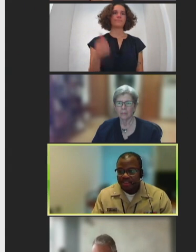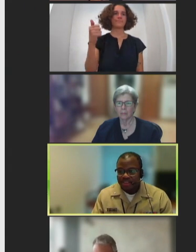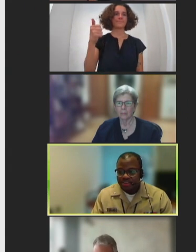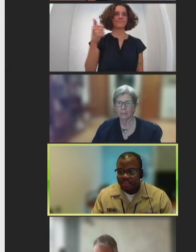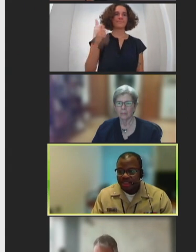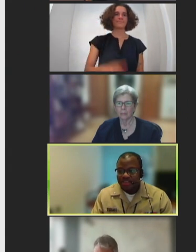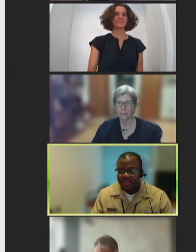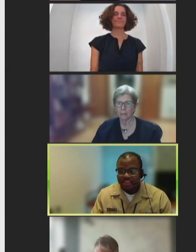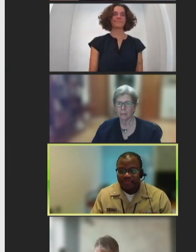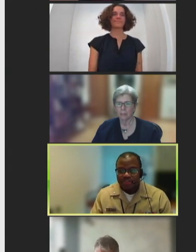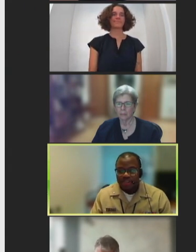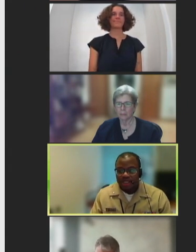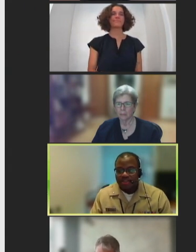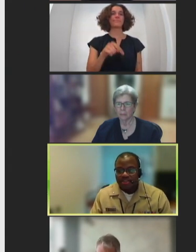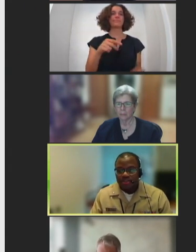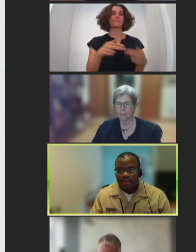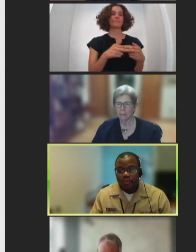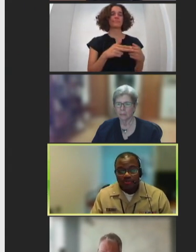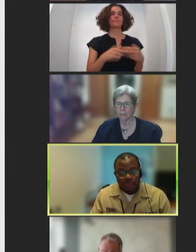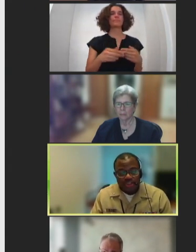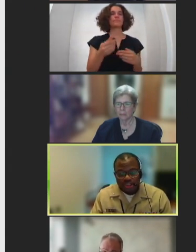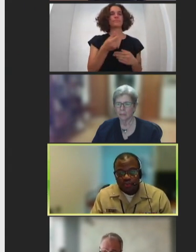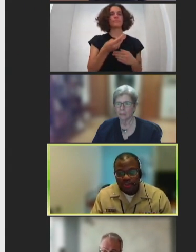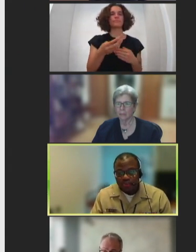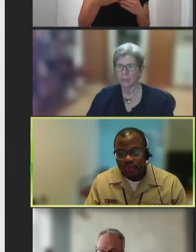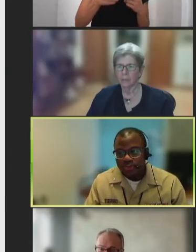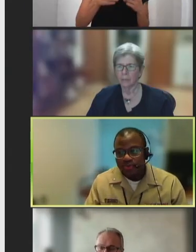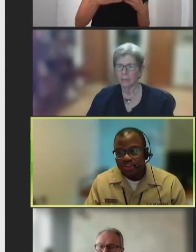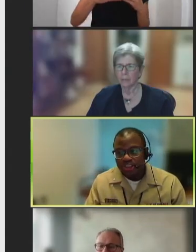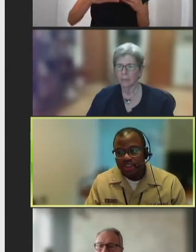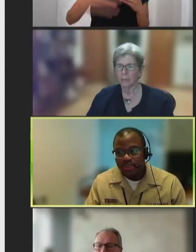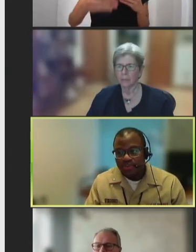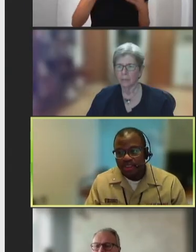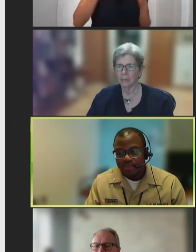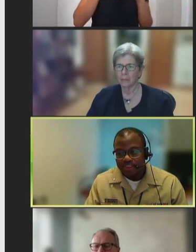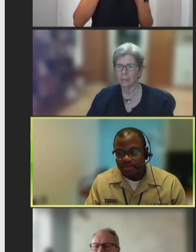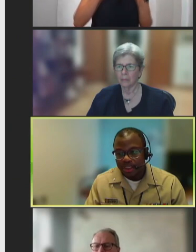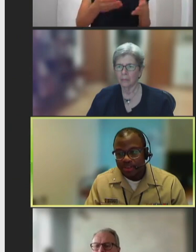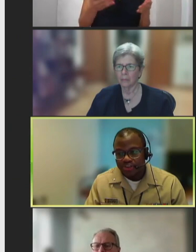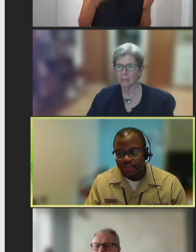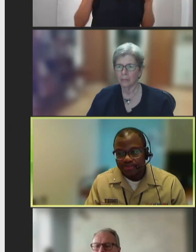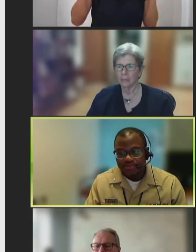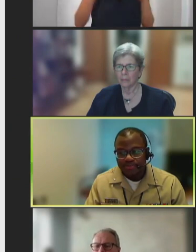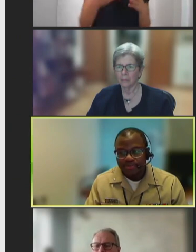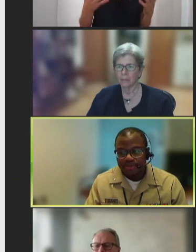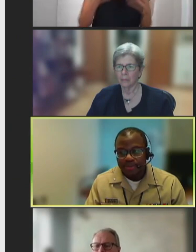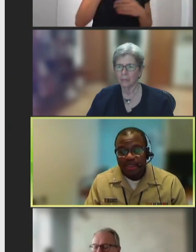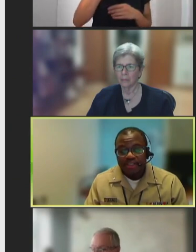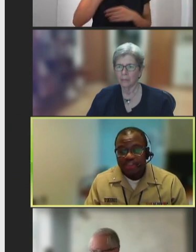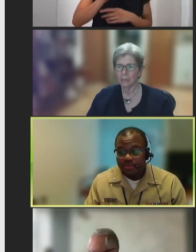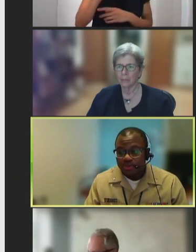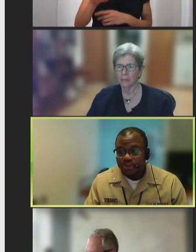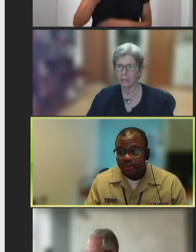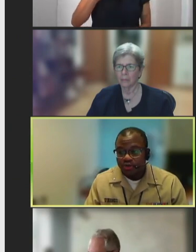In this slide and the next few slides, we'll focus on 2022 TB epidemiology. Similar to global